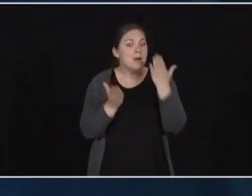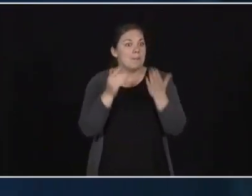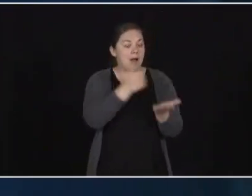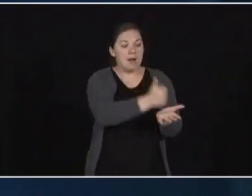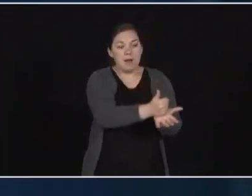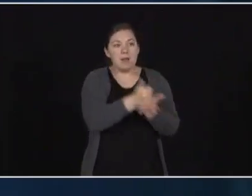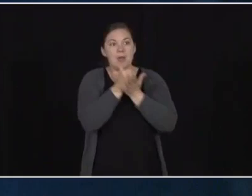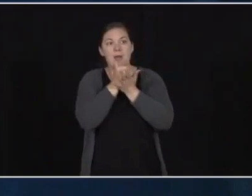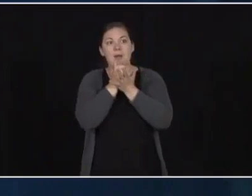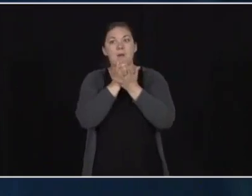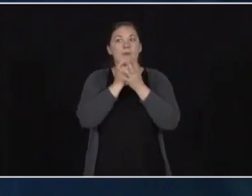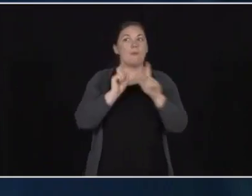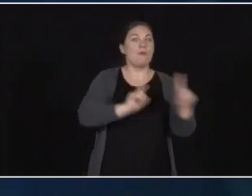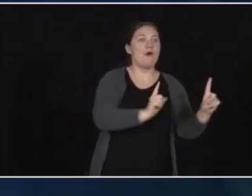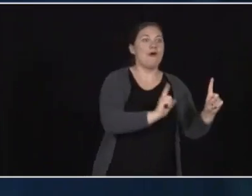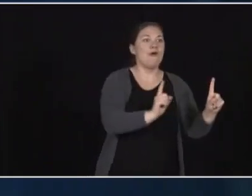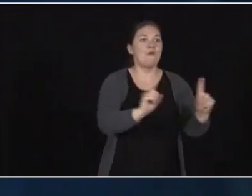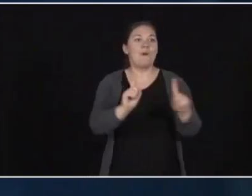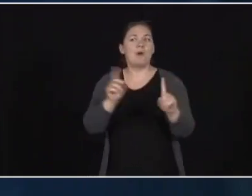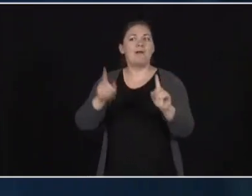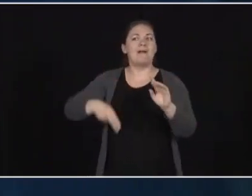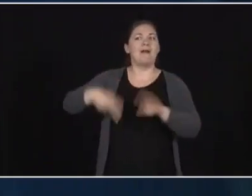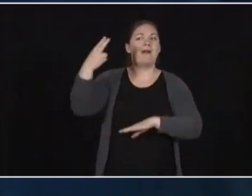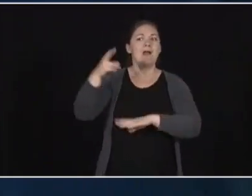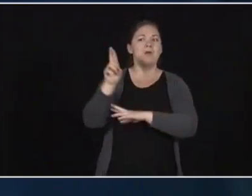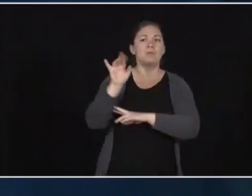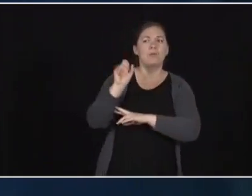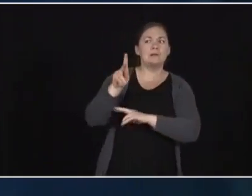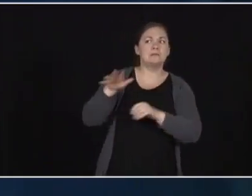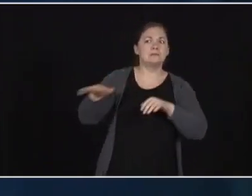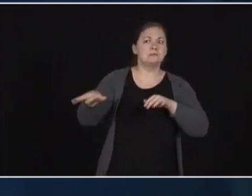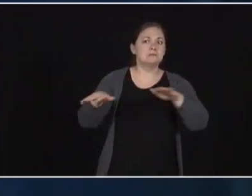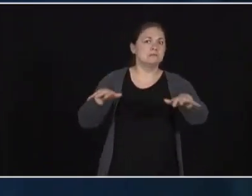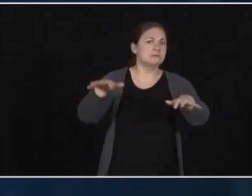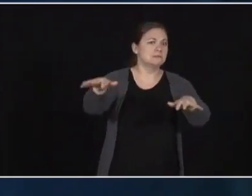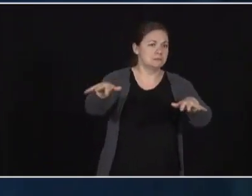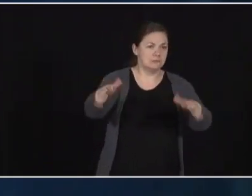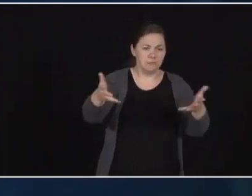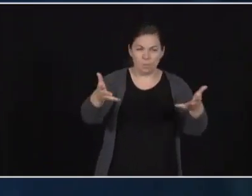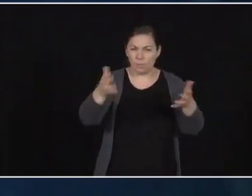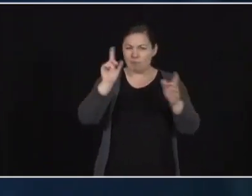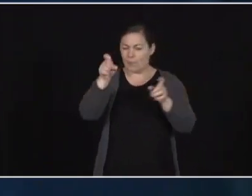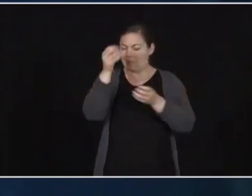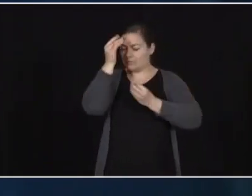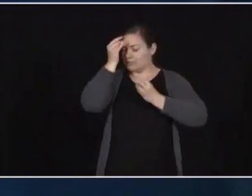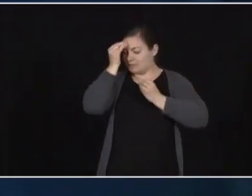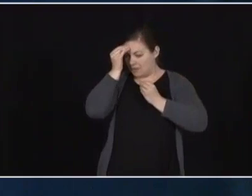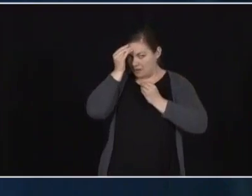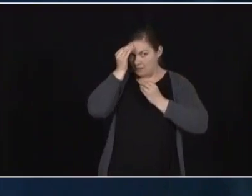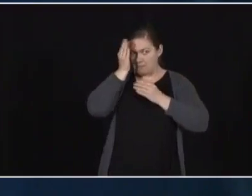in those risk informed decisions. The important thing in this is thinking about a purpose